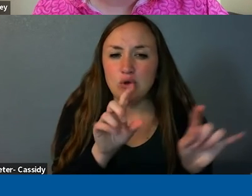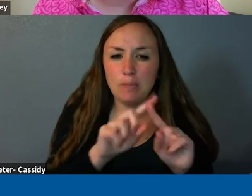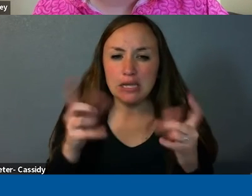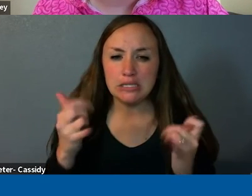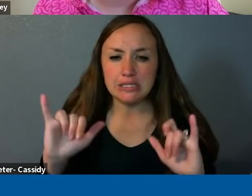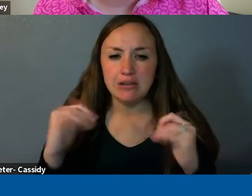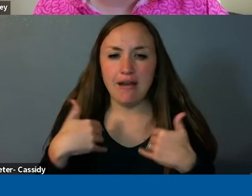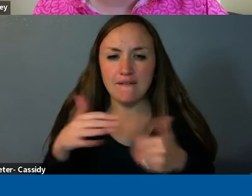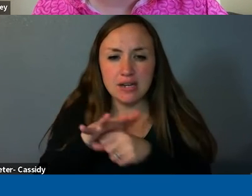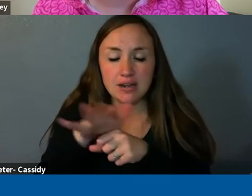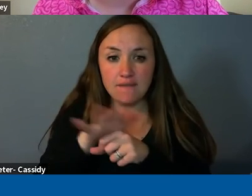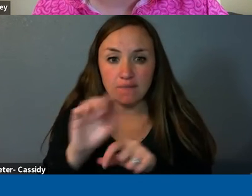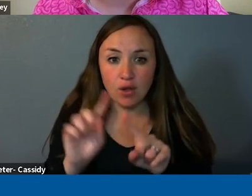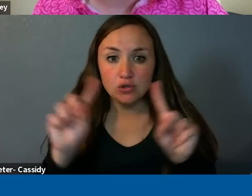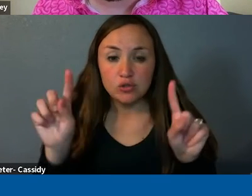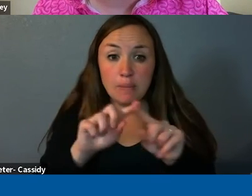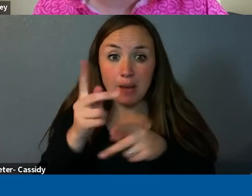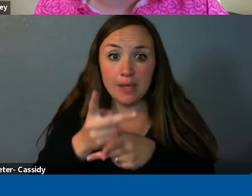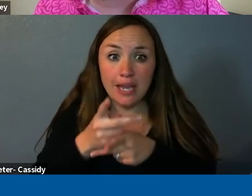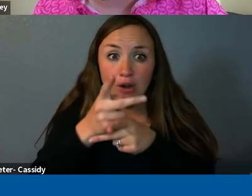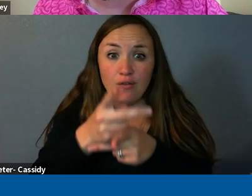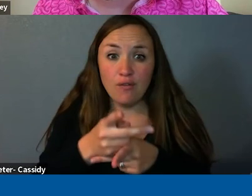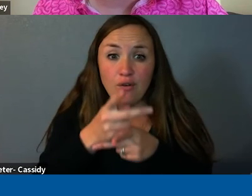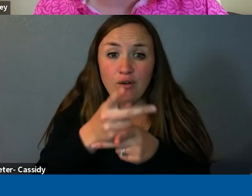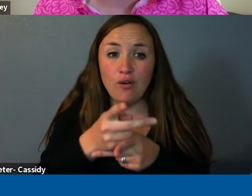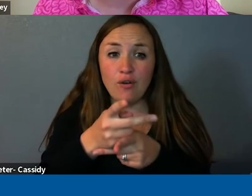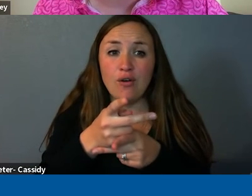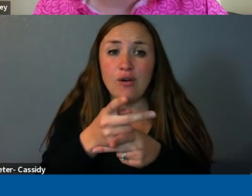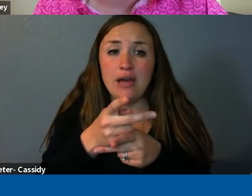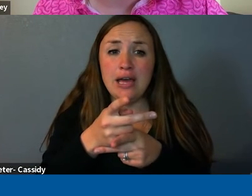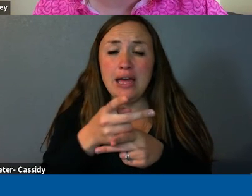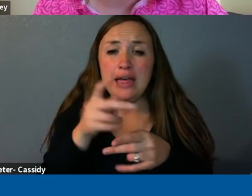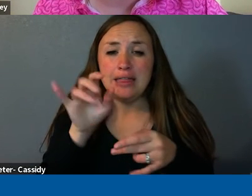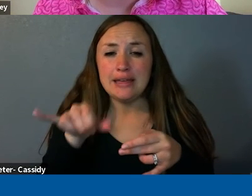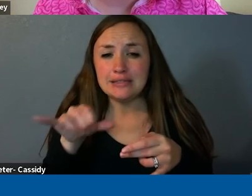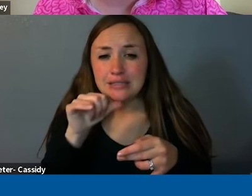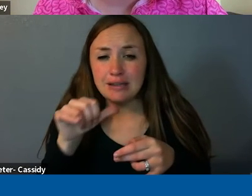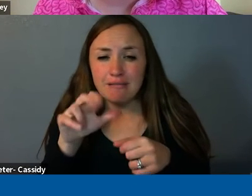Be careful there because you're off the beaten path and that can be both politically and maintainable,